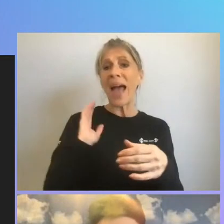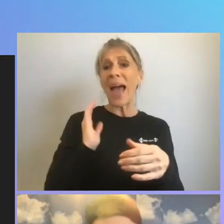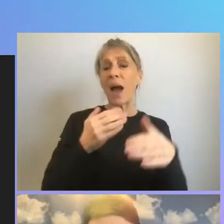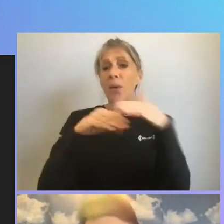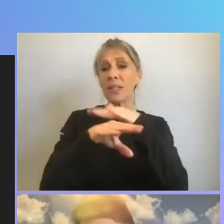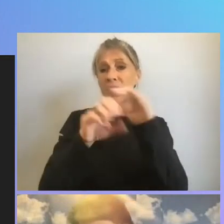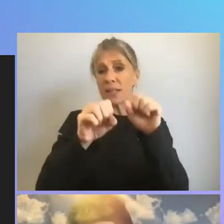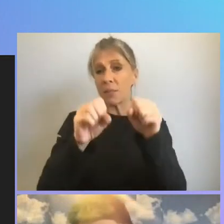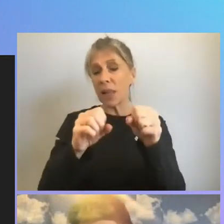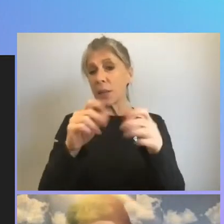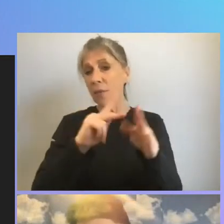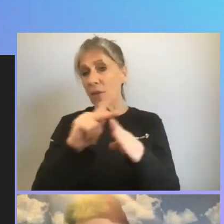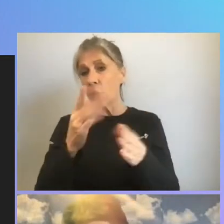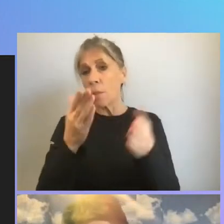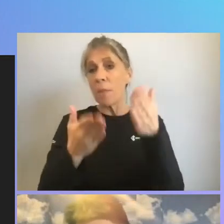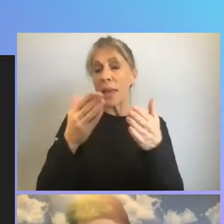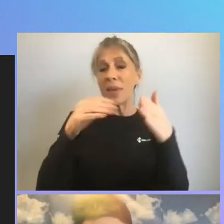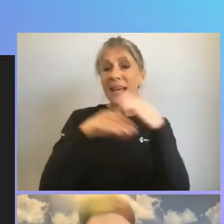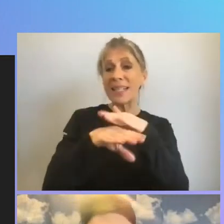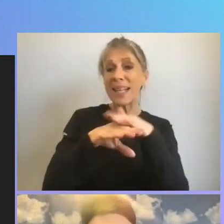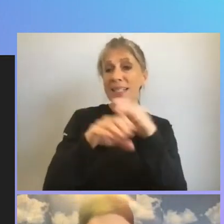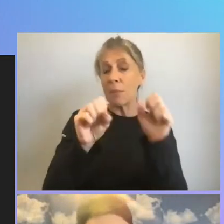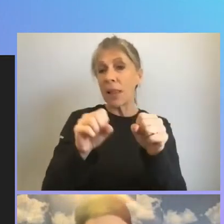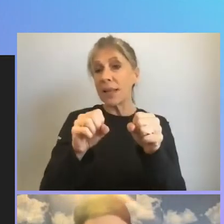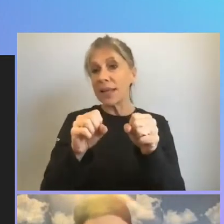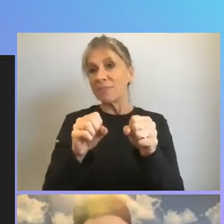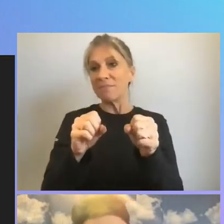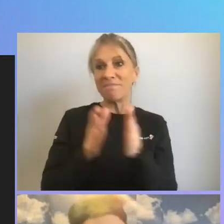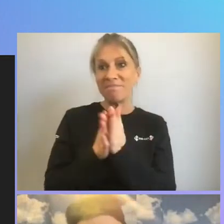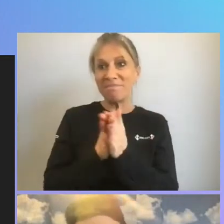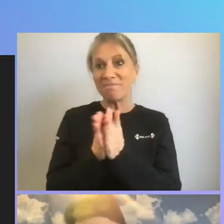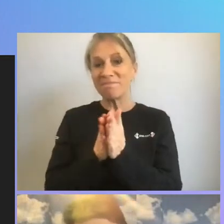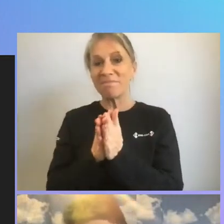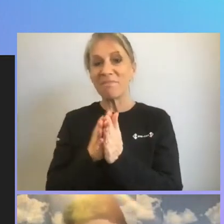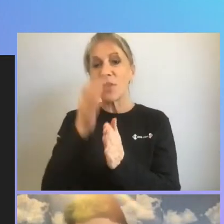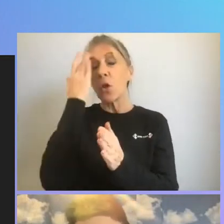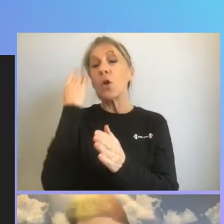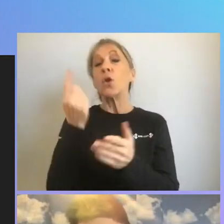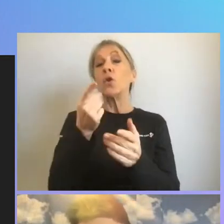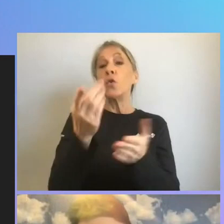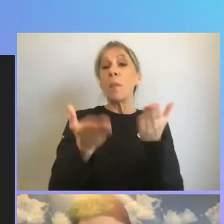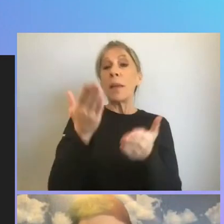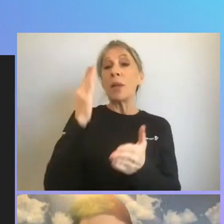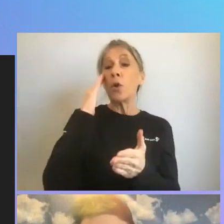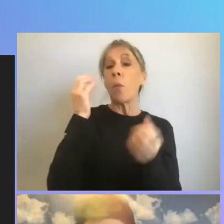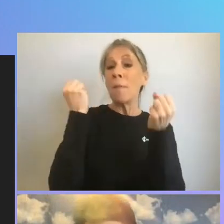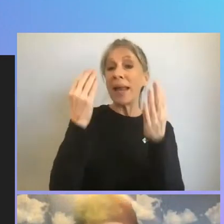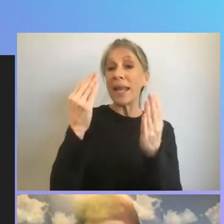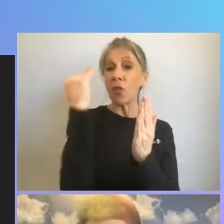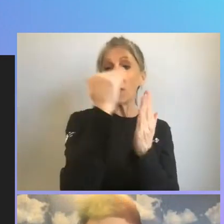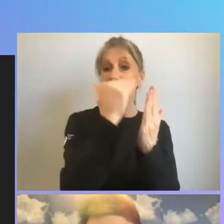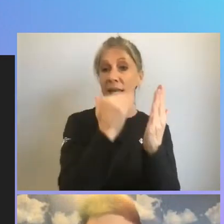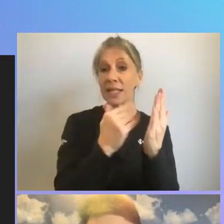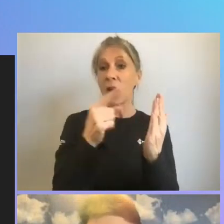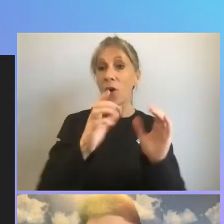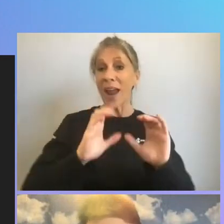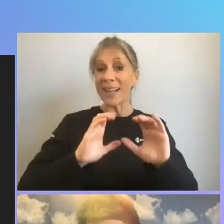accessibility enthusiasts, you might know that a lot of those on the list are activities that